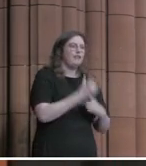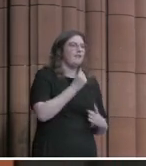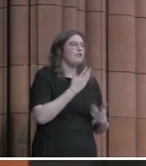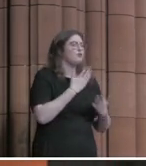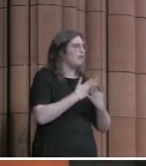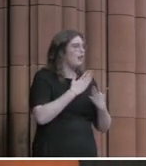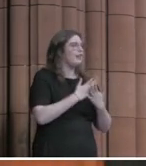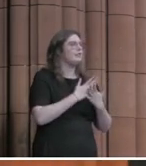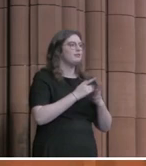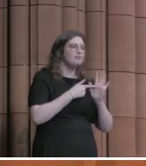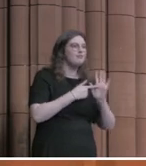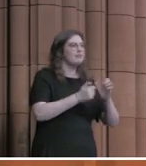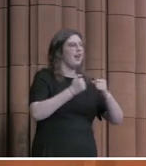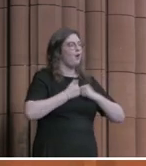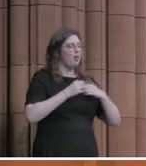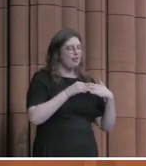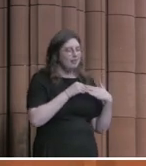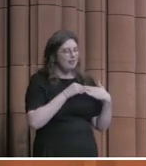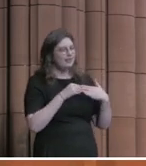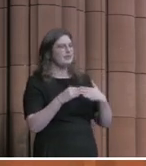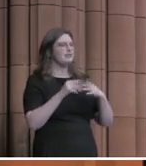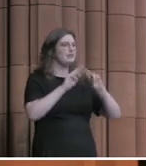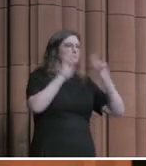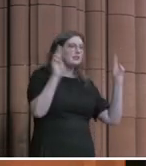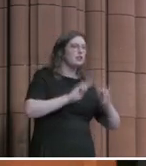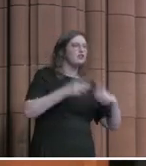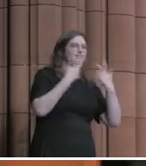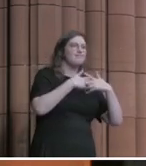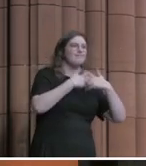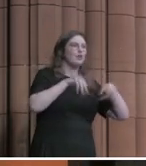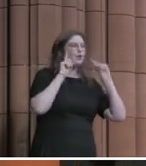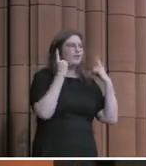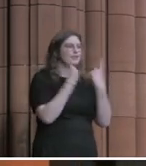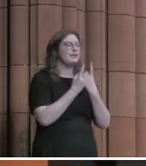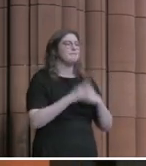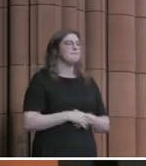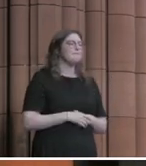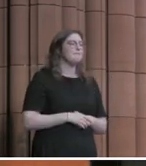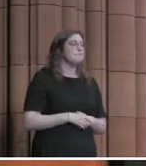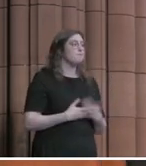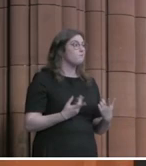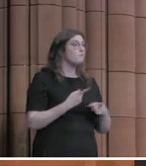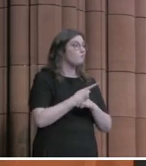for our leading international technological university. And for those of you in marketing,